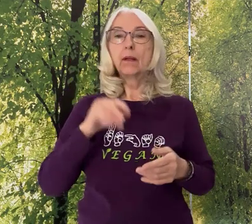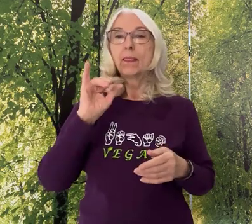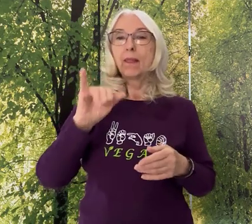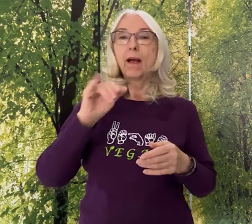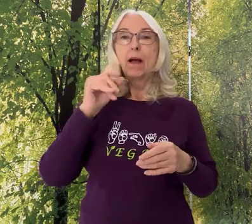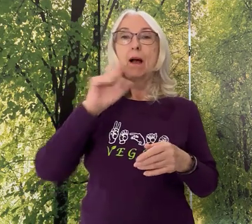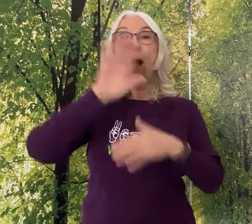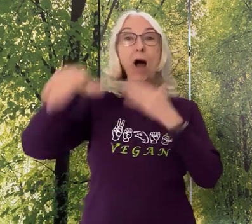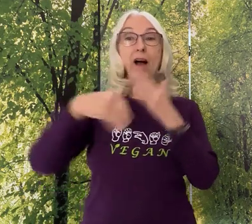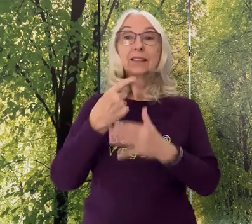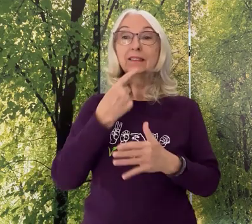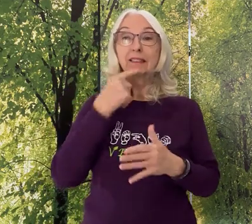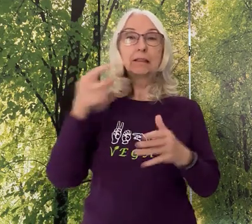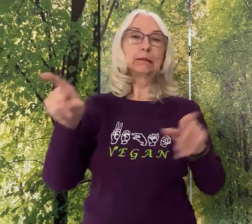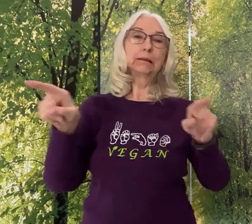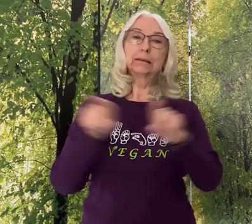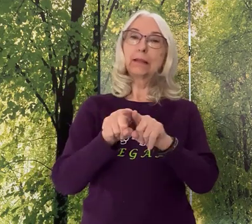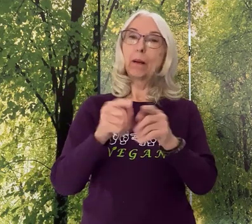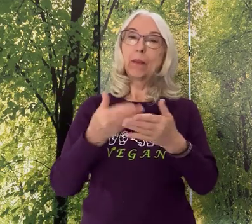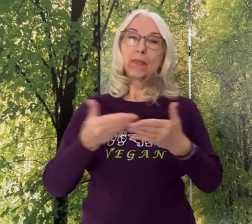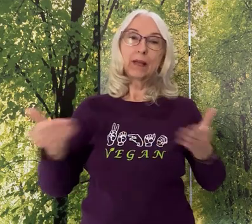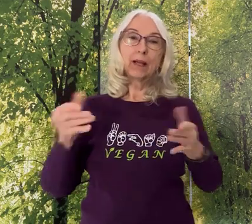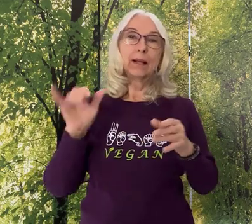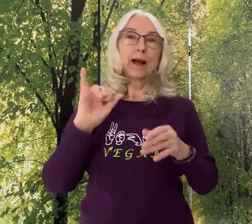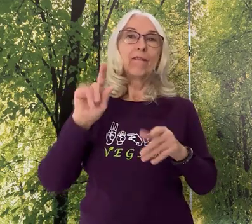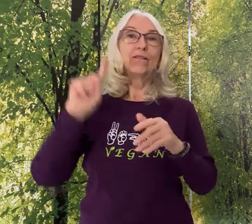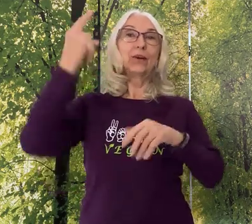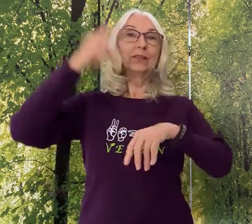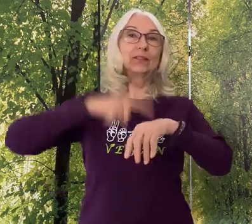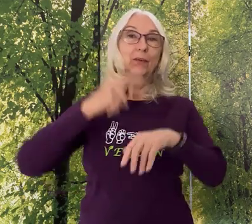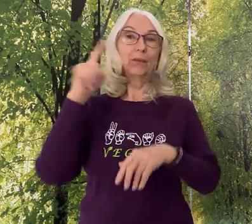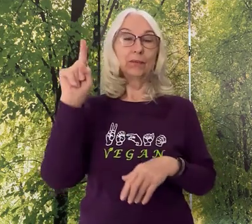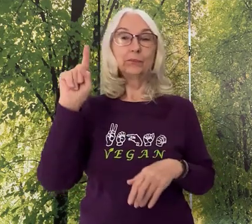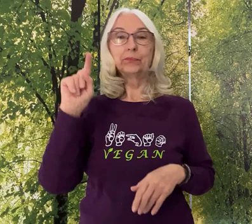They all said the same thing as the first one.